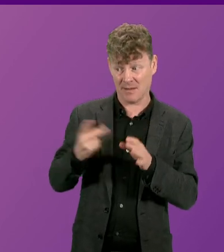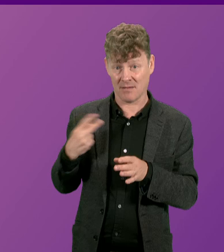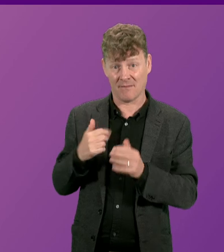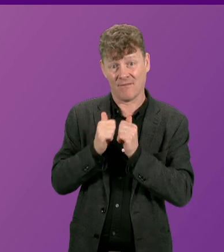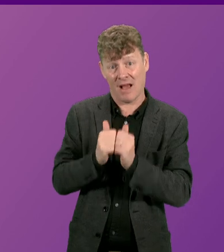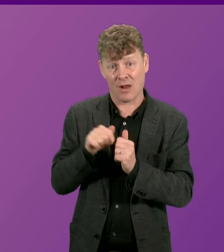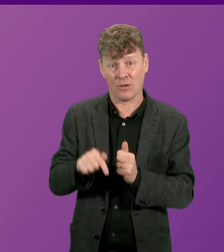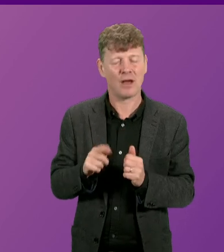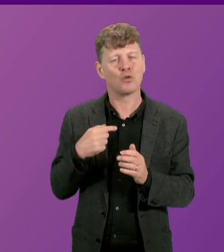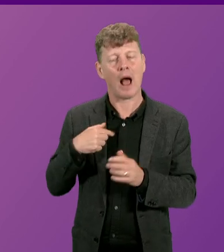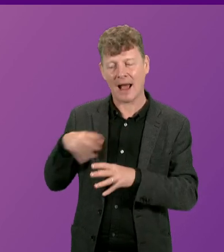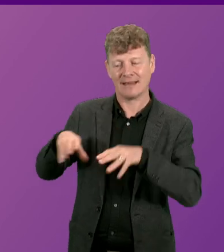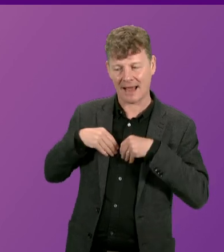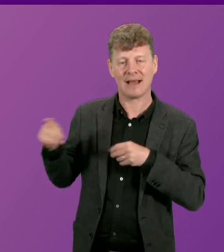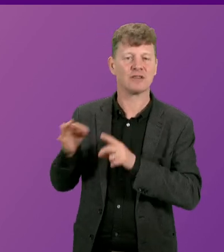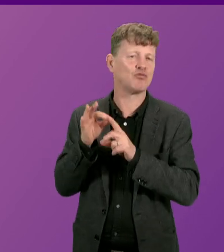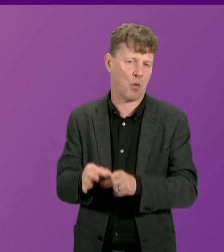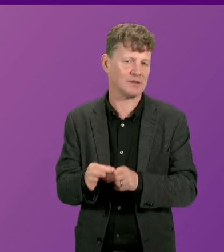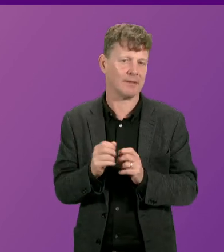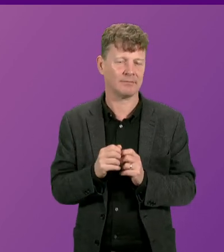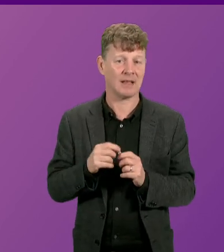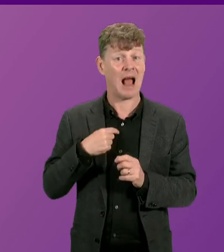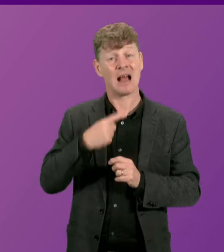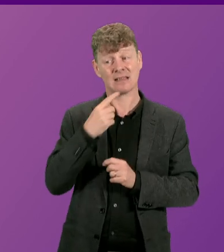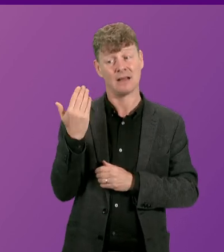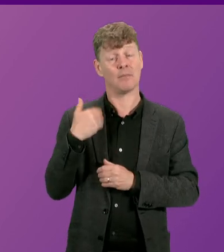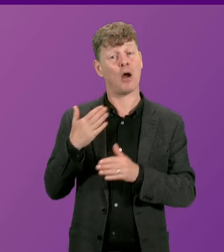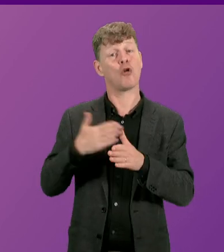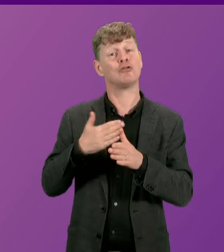I will take away Mr Bibby’s proposal. I said in my original answer that the Government